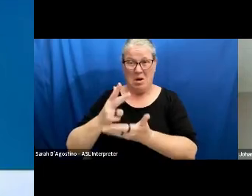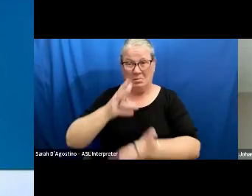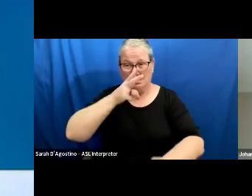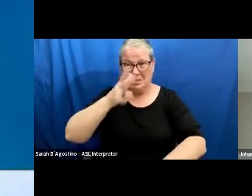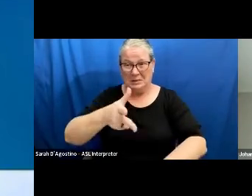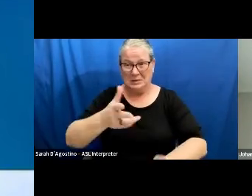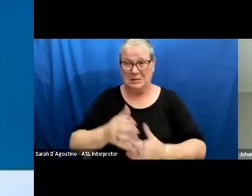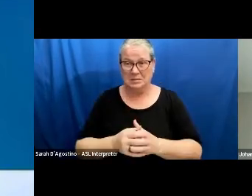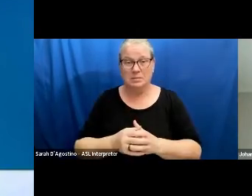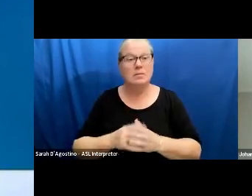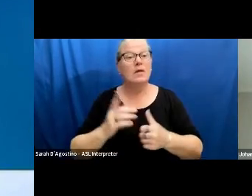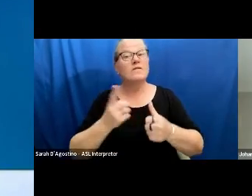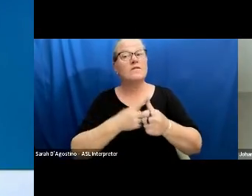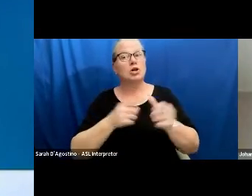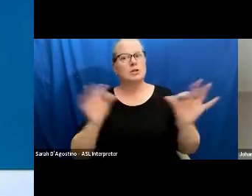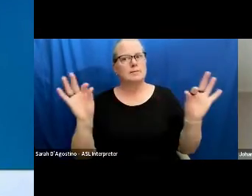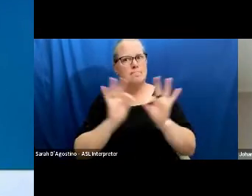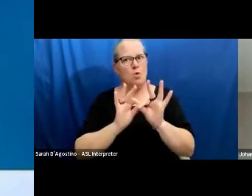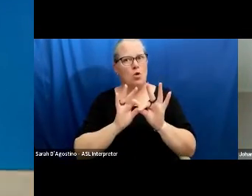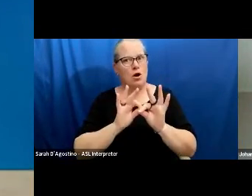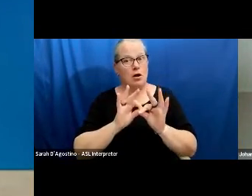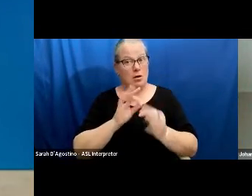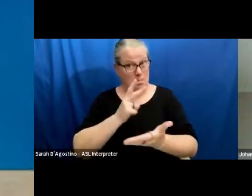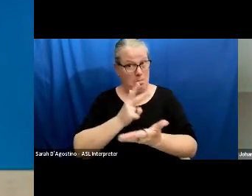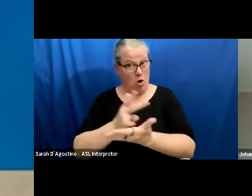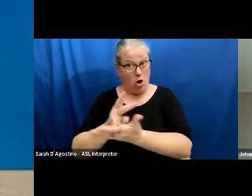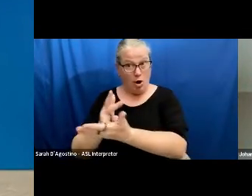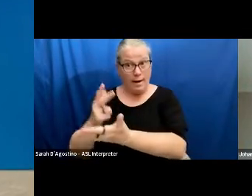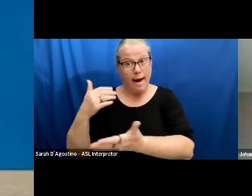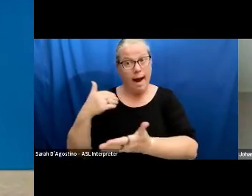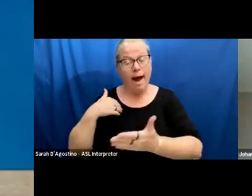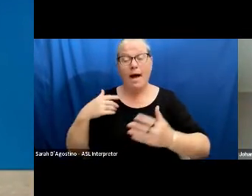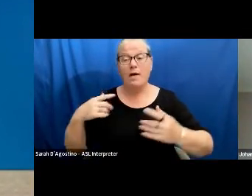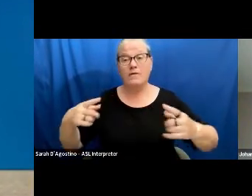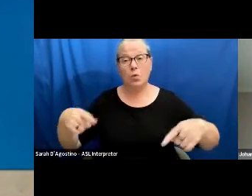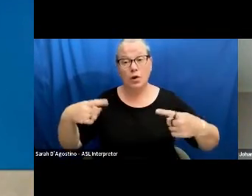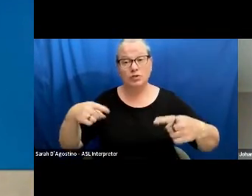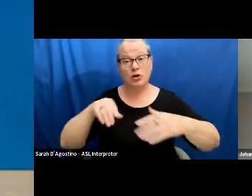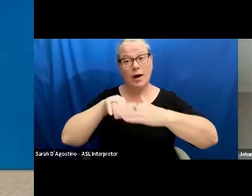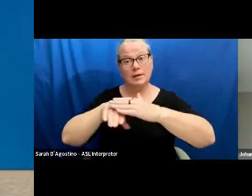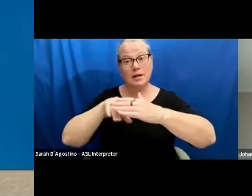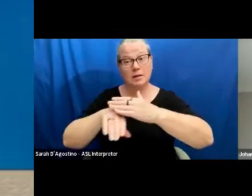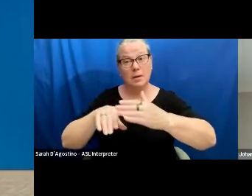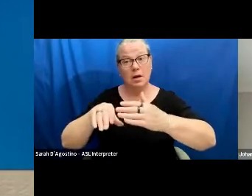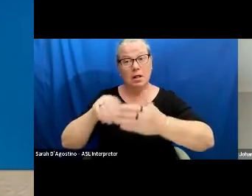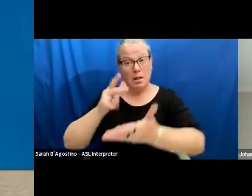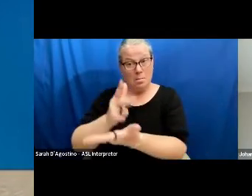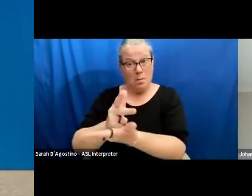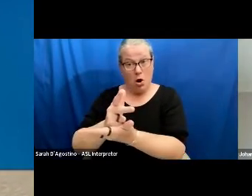are there two wheelchair accessible spaces they should be closest to the entrance ideally not on a